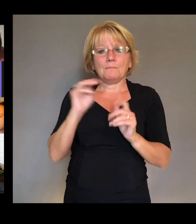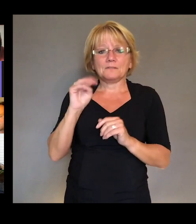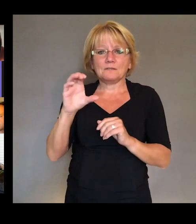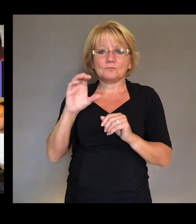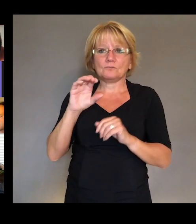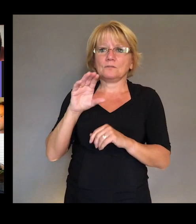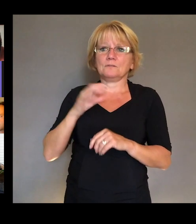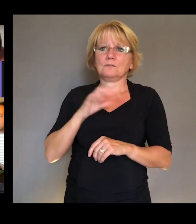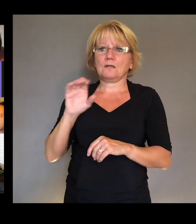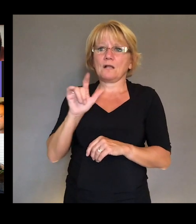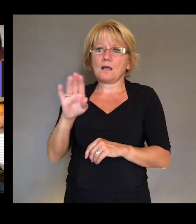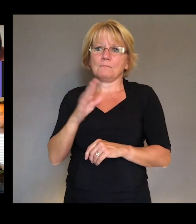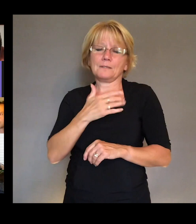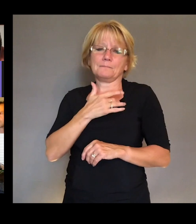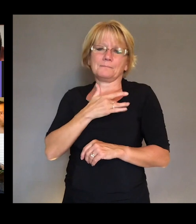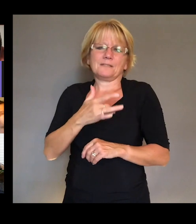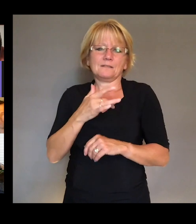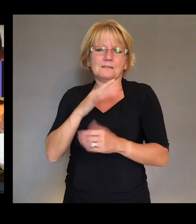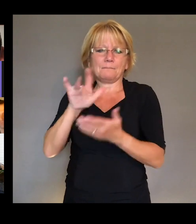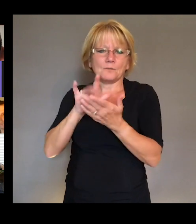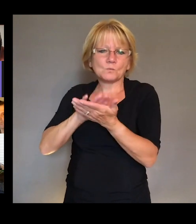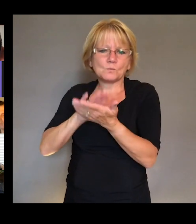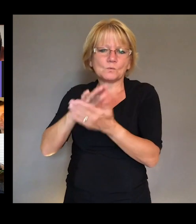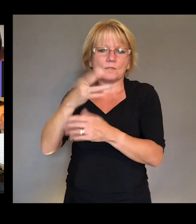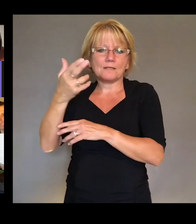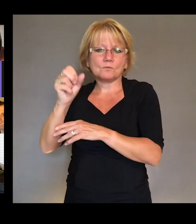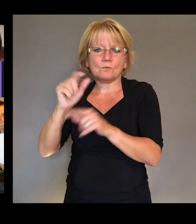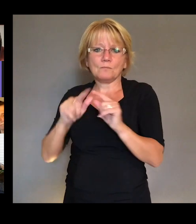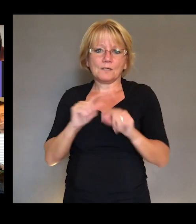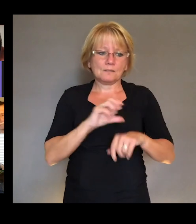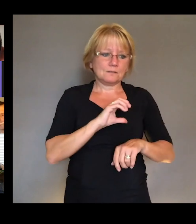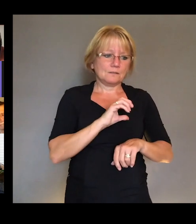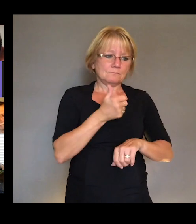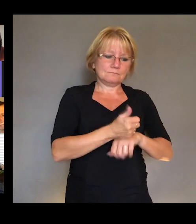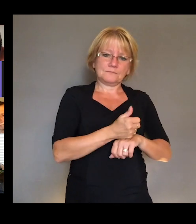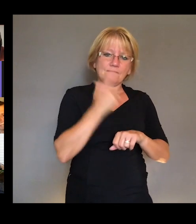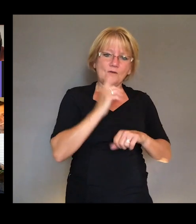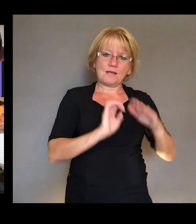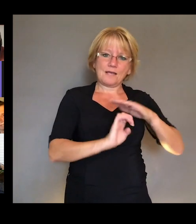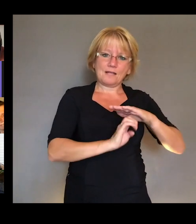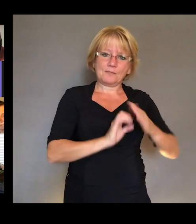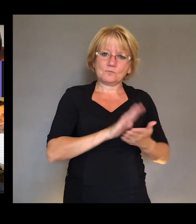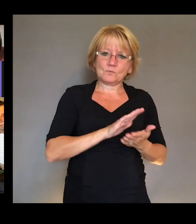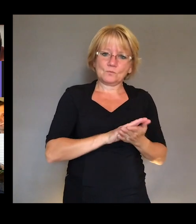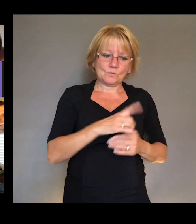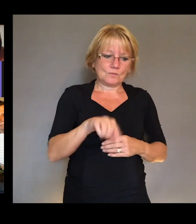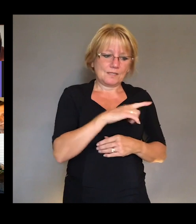which is traditionally happens in middle and high school, but for it to happen in elementary school, gives children that opportunity